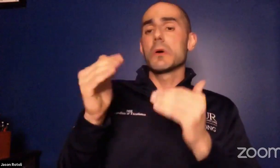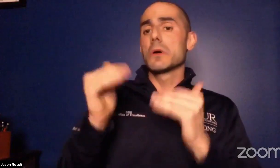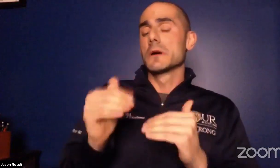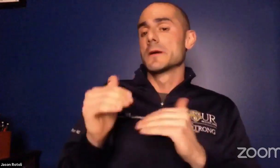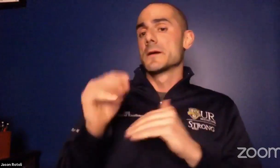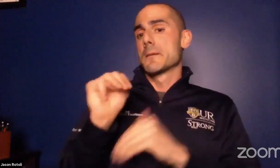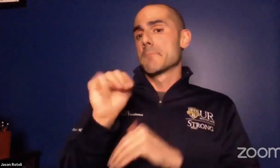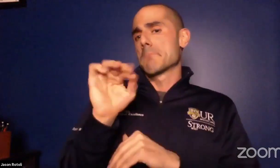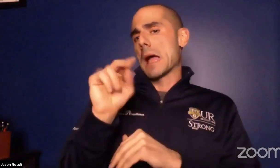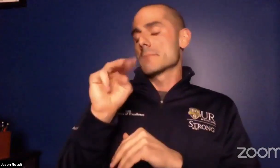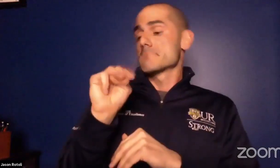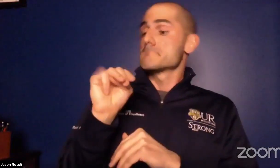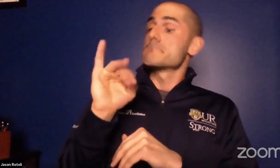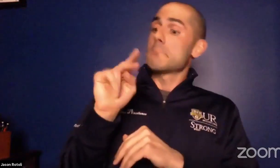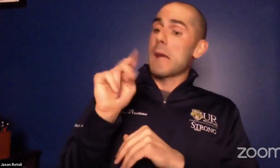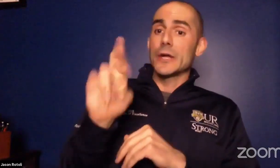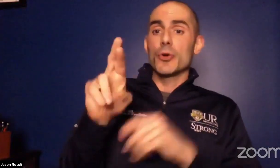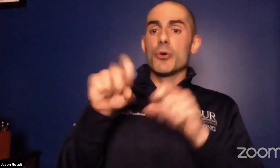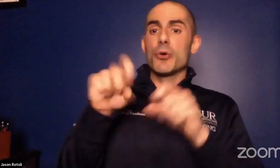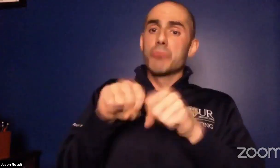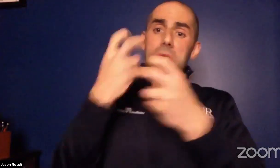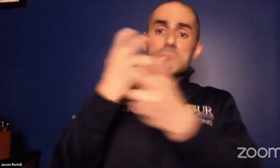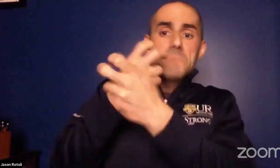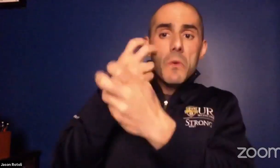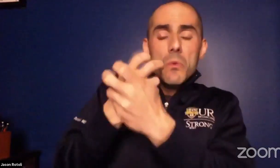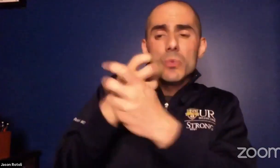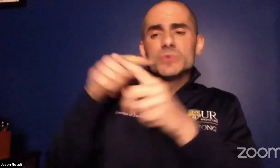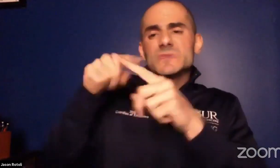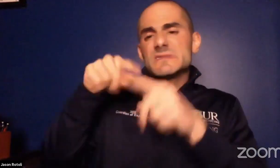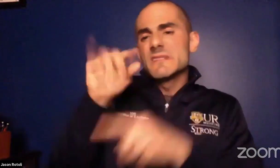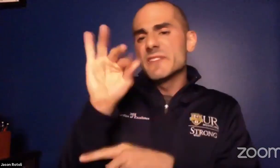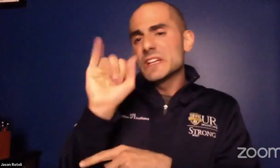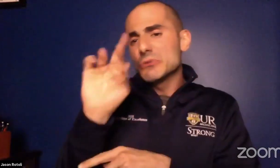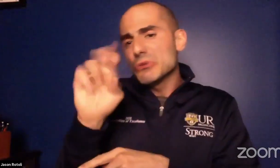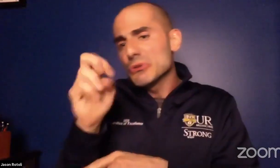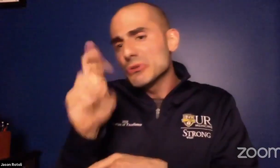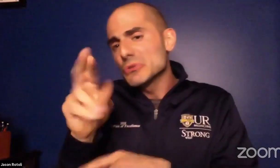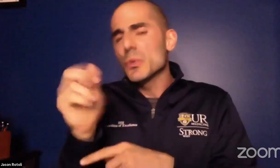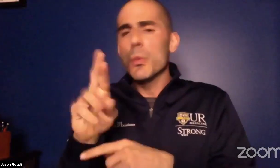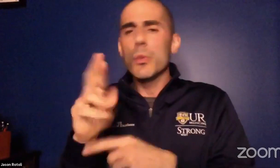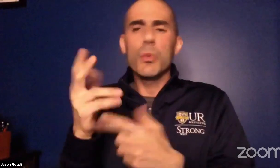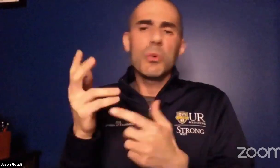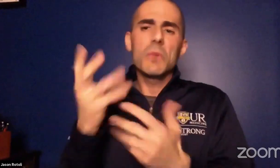It's a virus that causes stomachache, throwing up, diarrhea. You're having gas tral